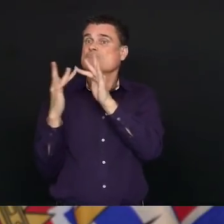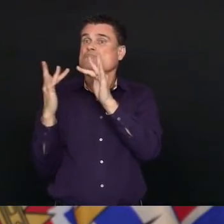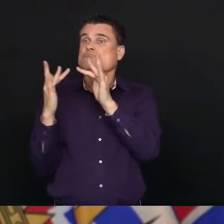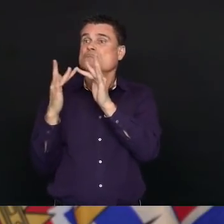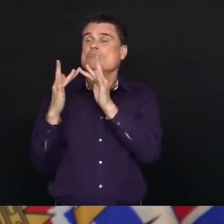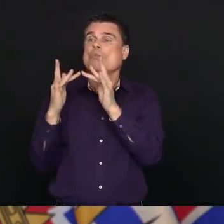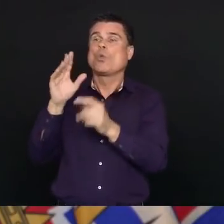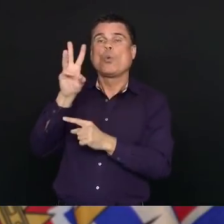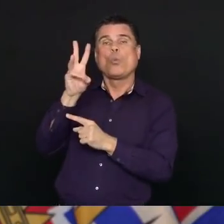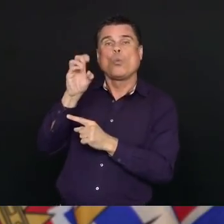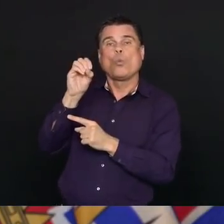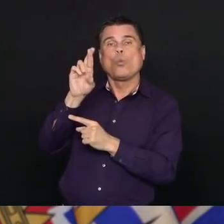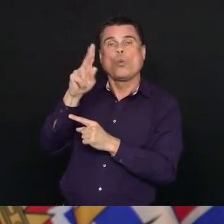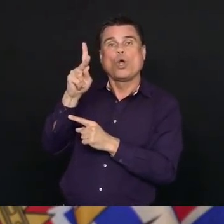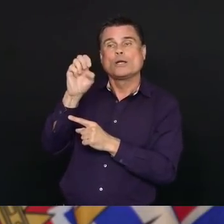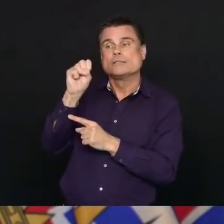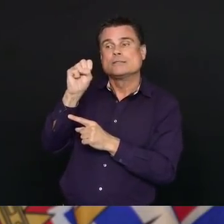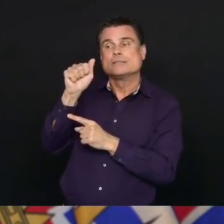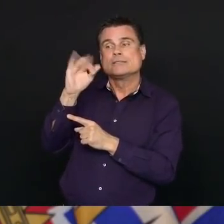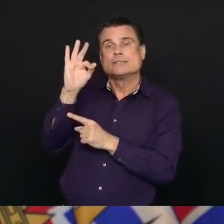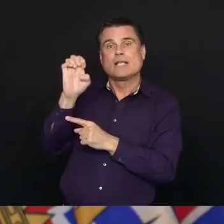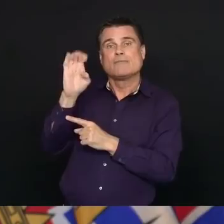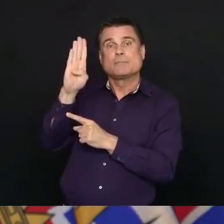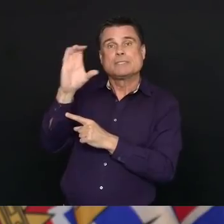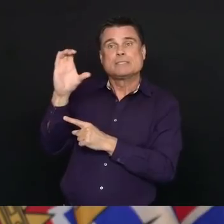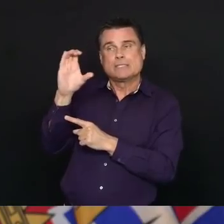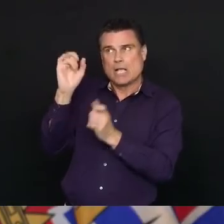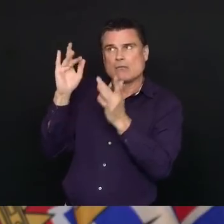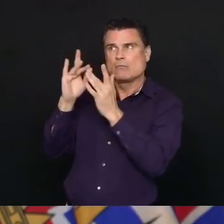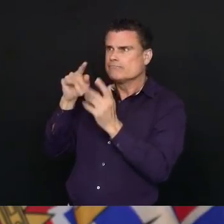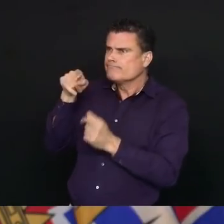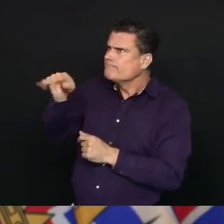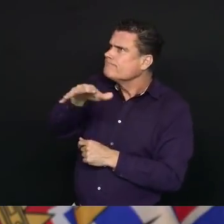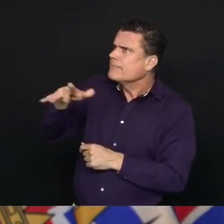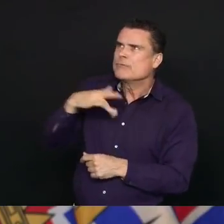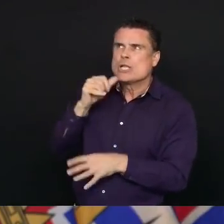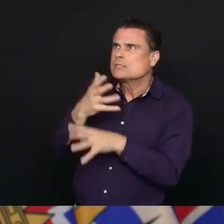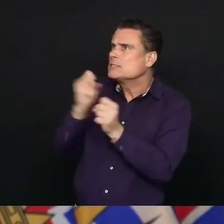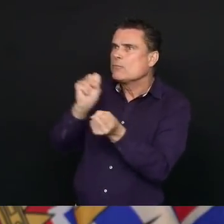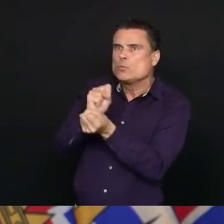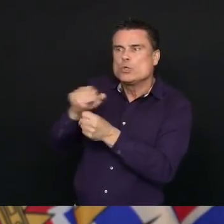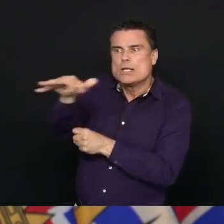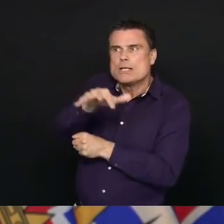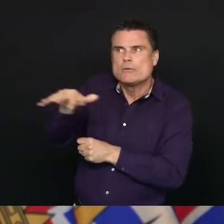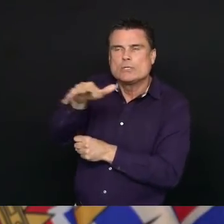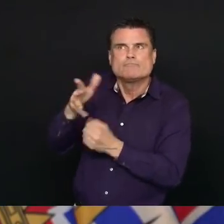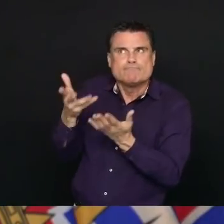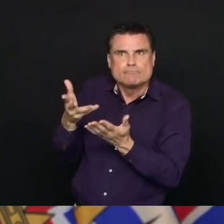If there are concerns to workplaces. We've been working with many of them to ensure the right precautions are in place.